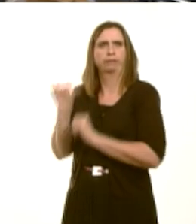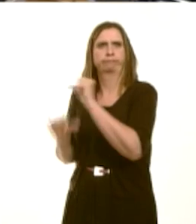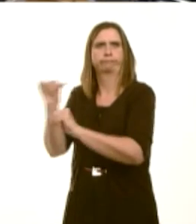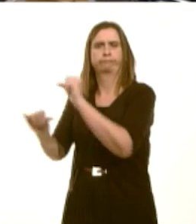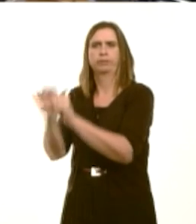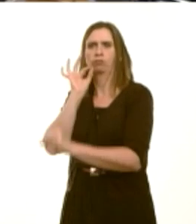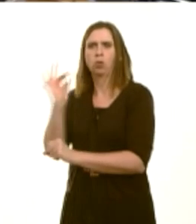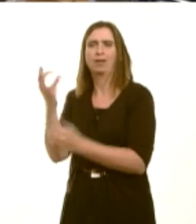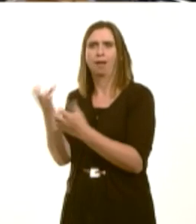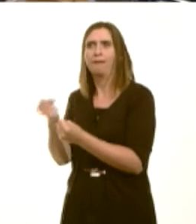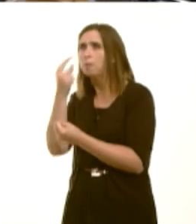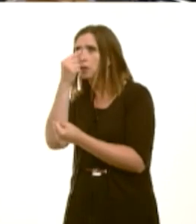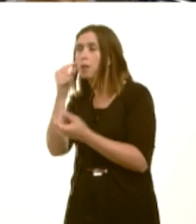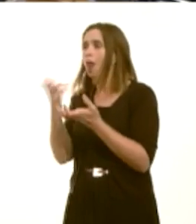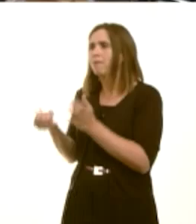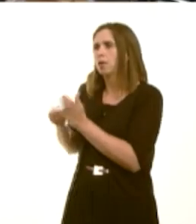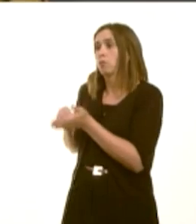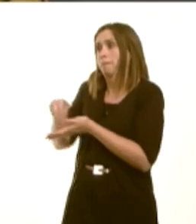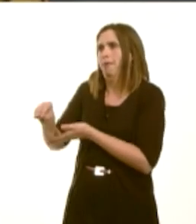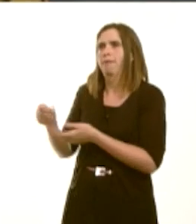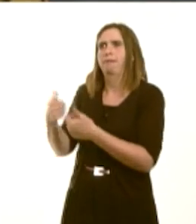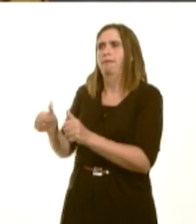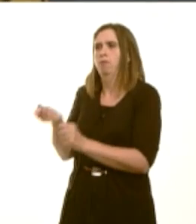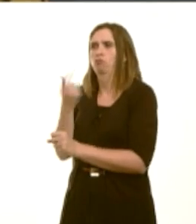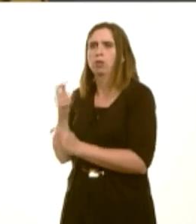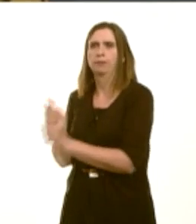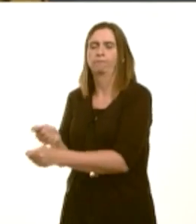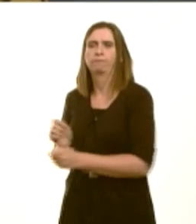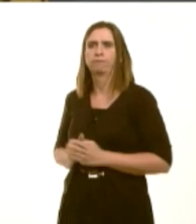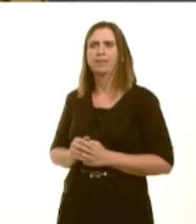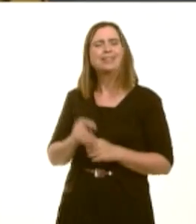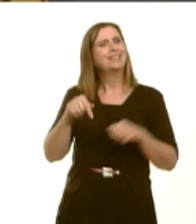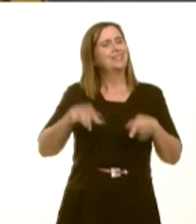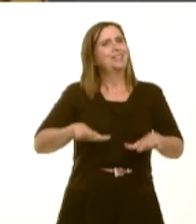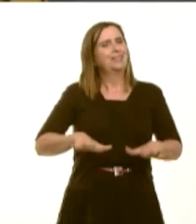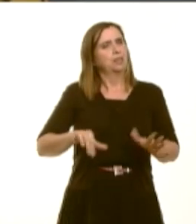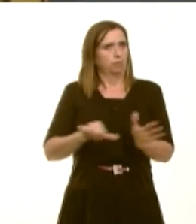that the existing system is not working. We do have a problem here, yet you do seem to